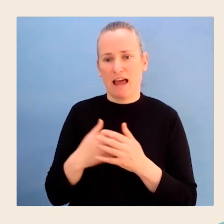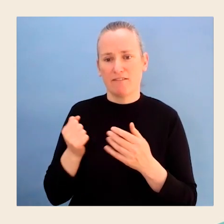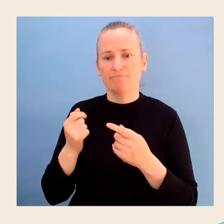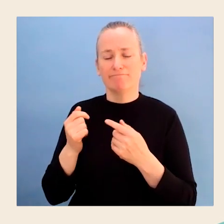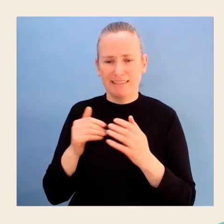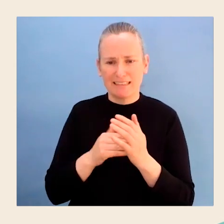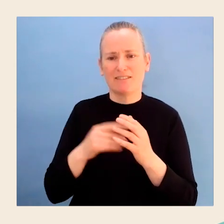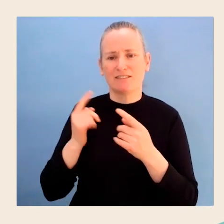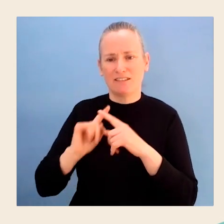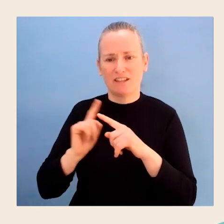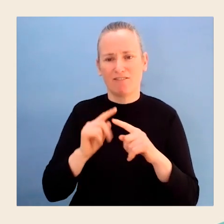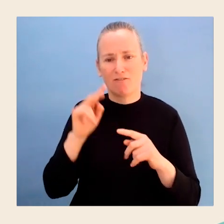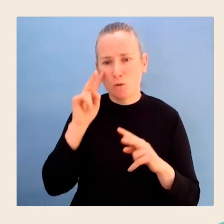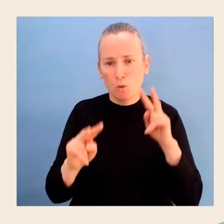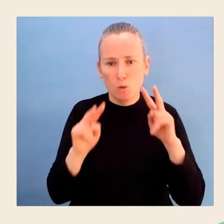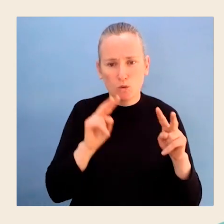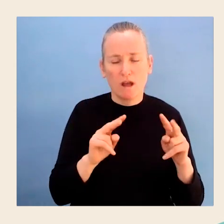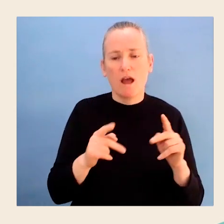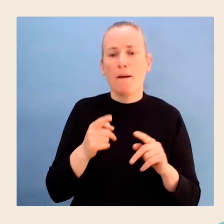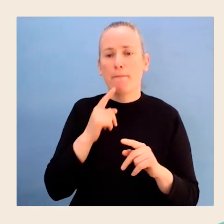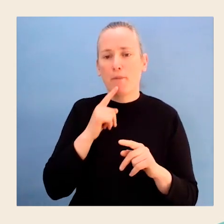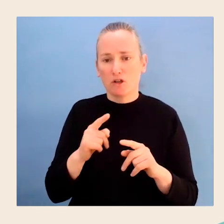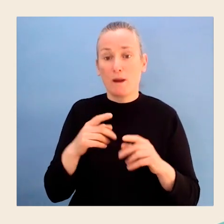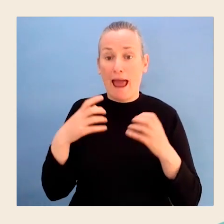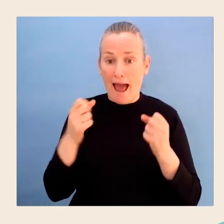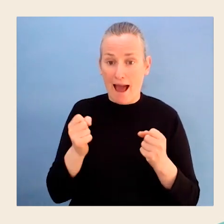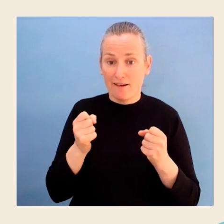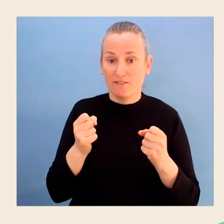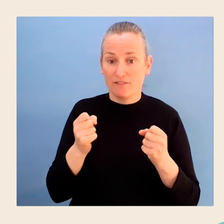but we do have a history of systemically excluding,